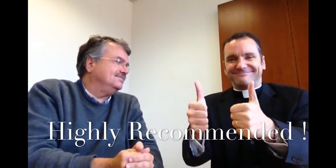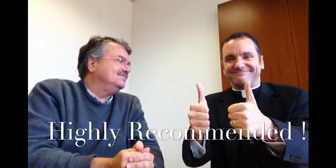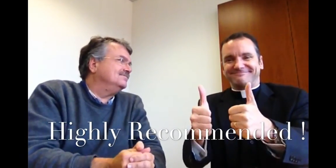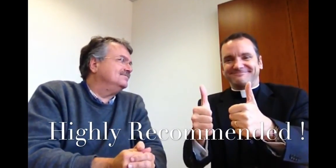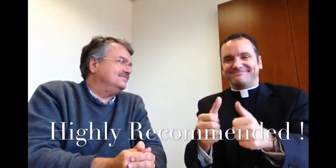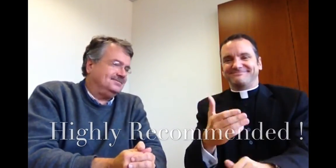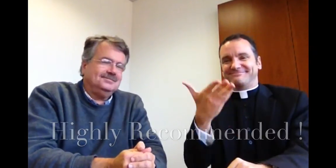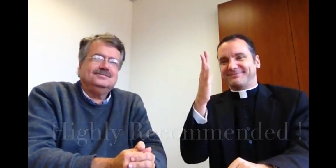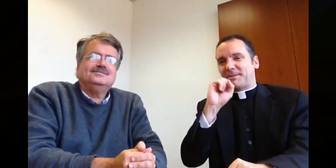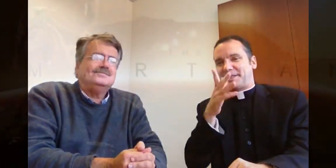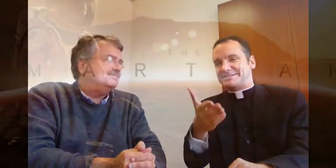God Bless you.